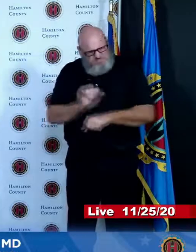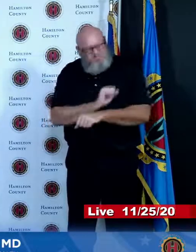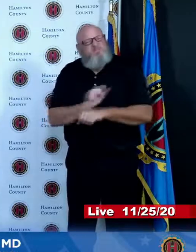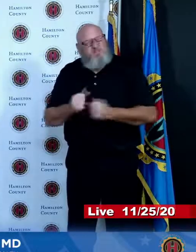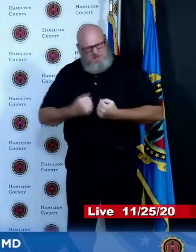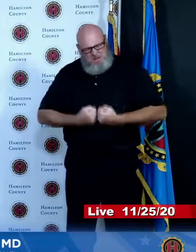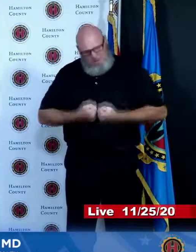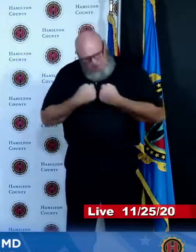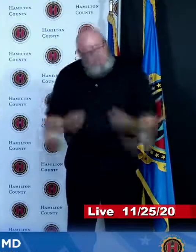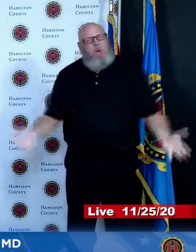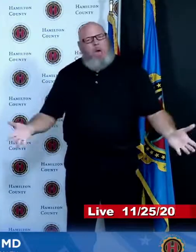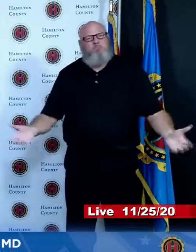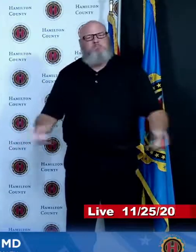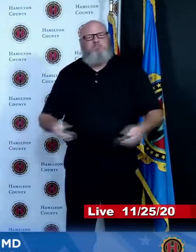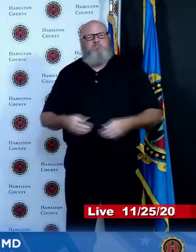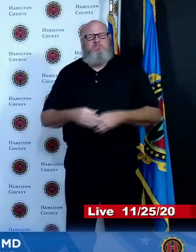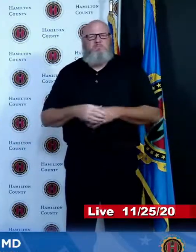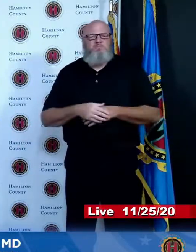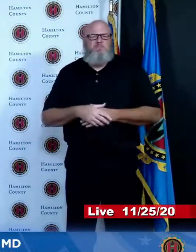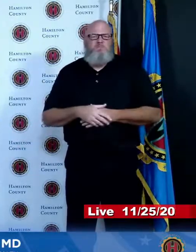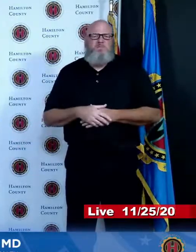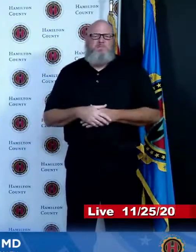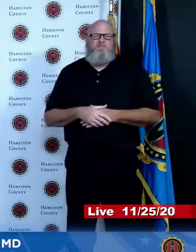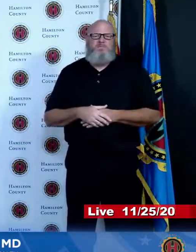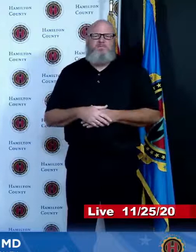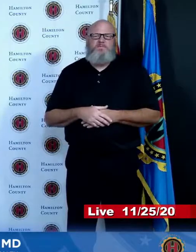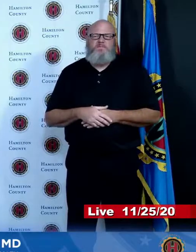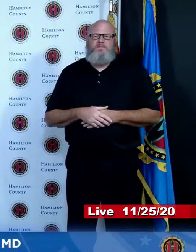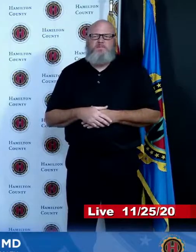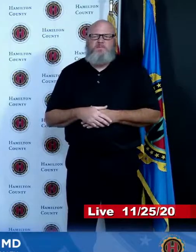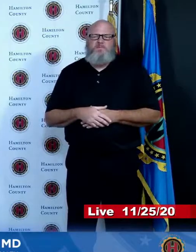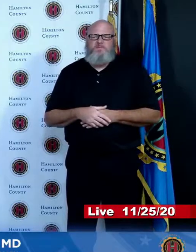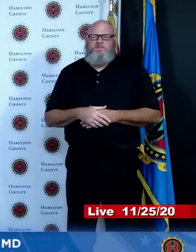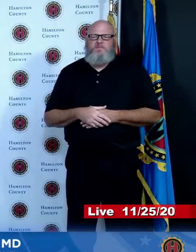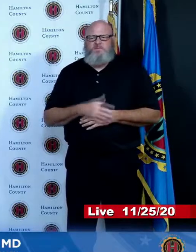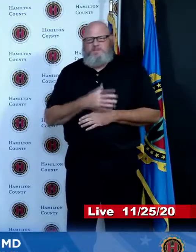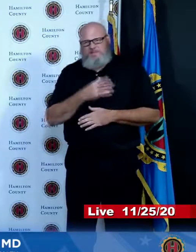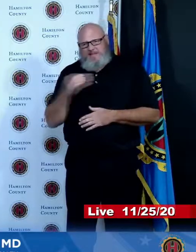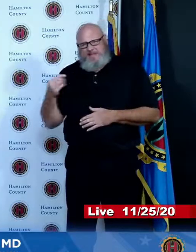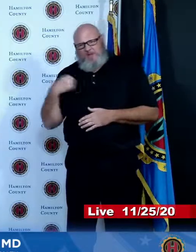and then I think we're also kind of grappling with our own mortality you know I think it's